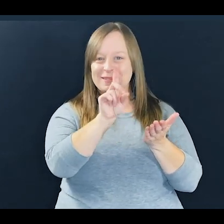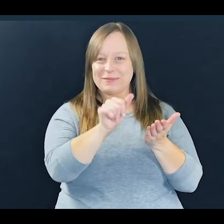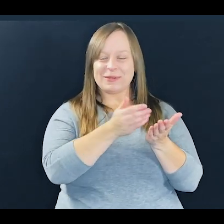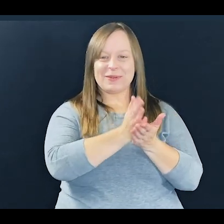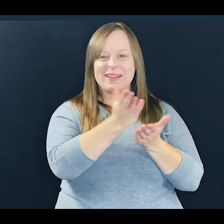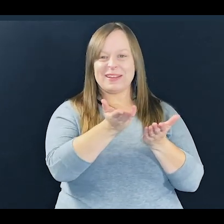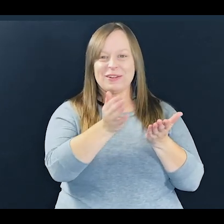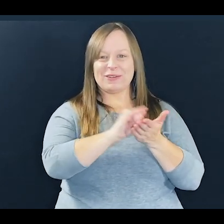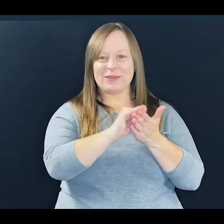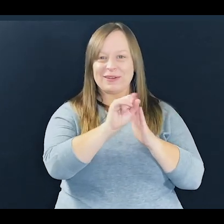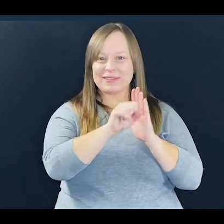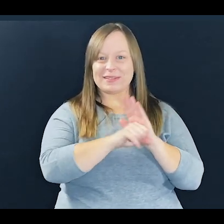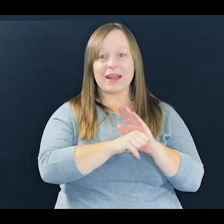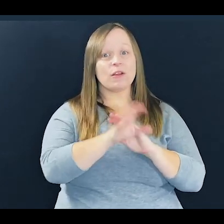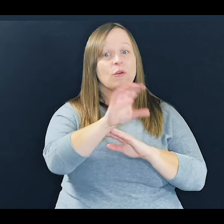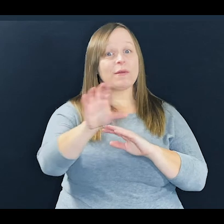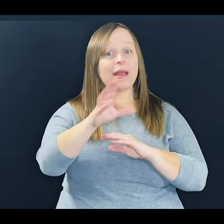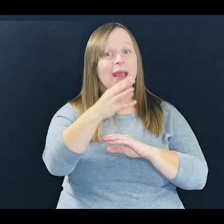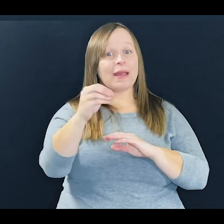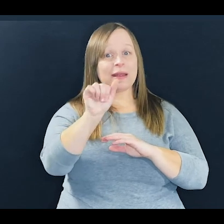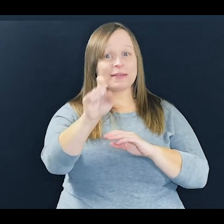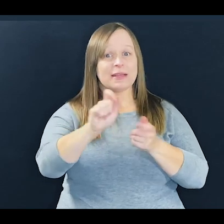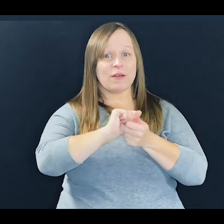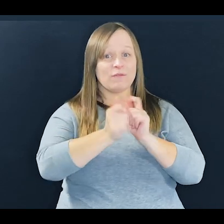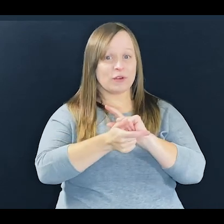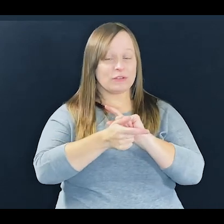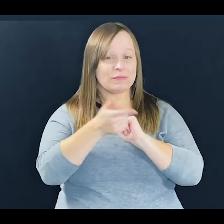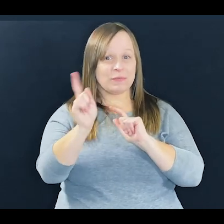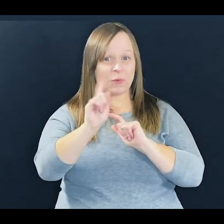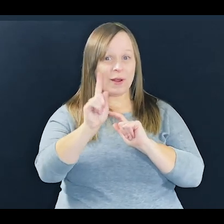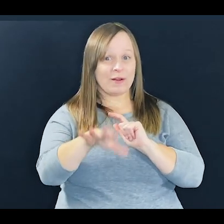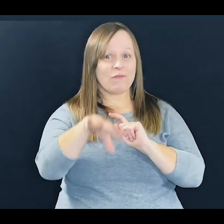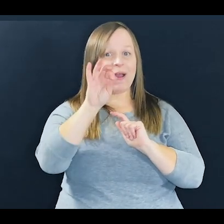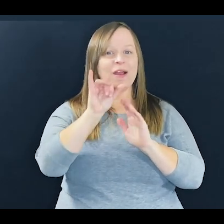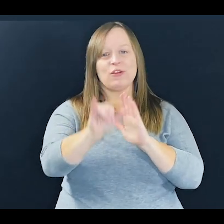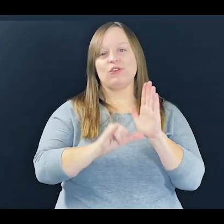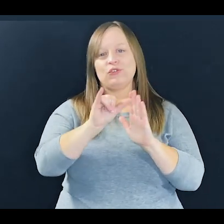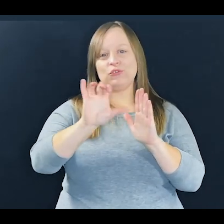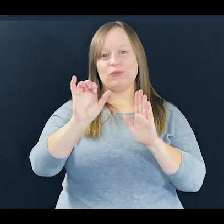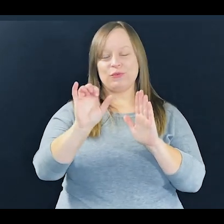in the state of New York. The closed captioned and ASL version of this podcast